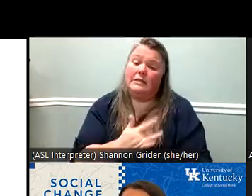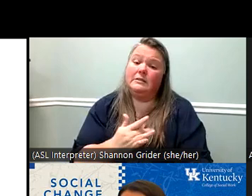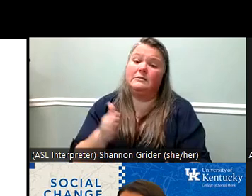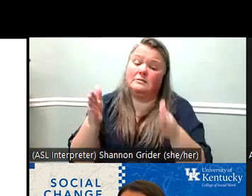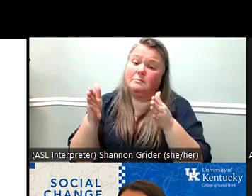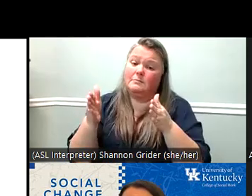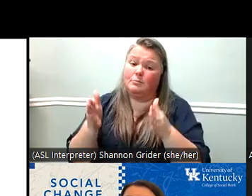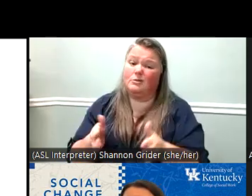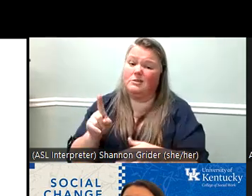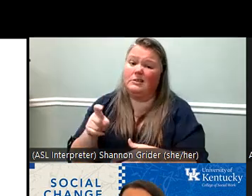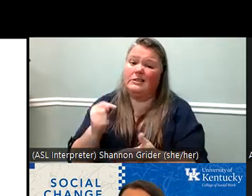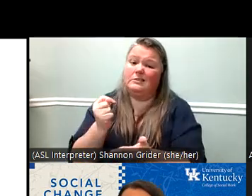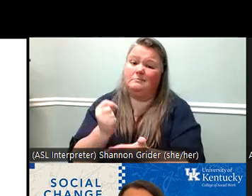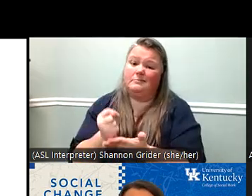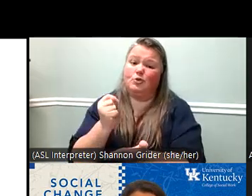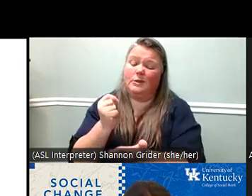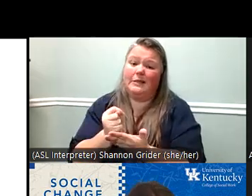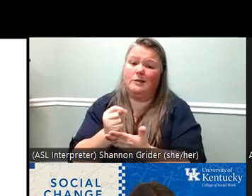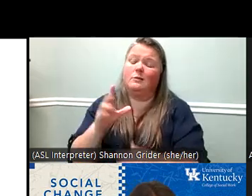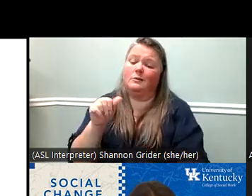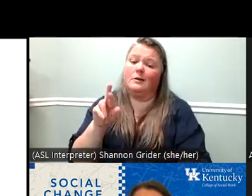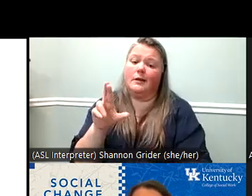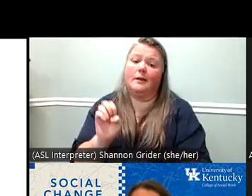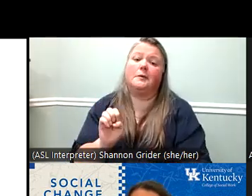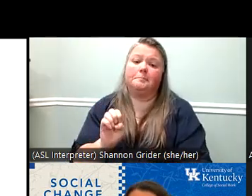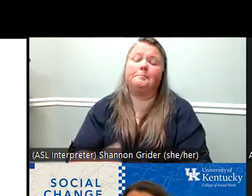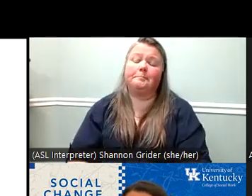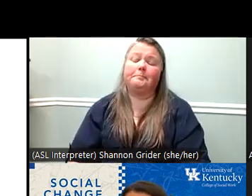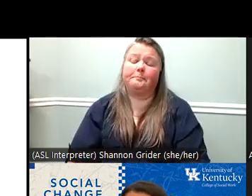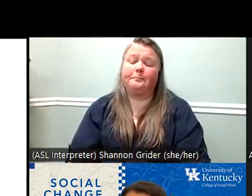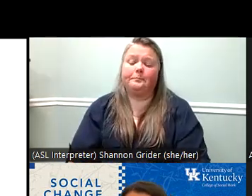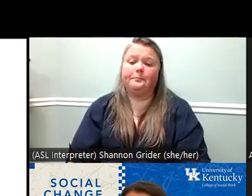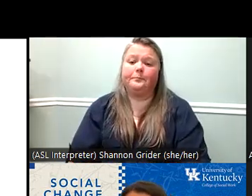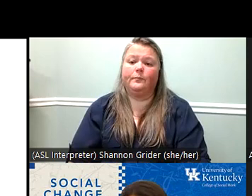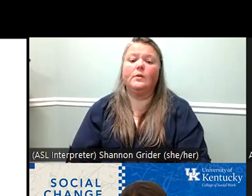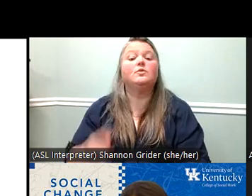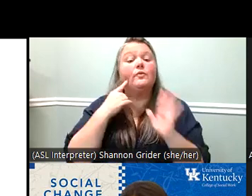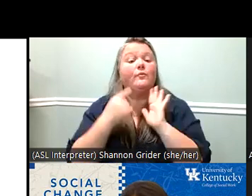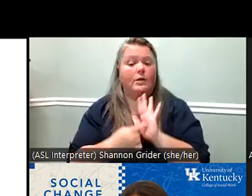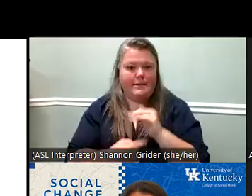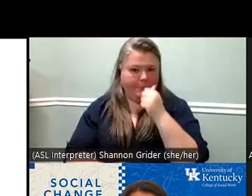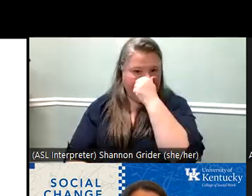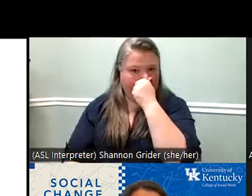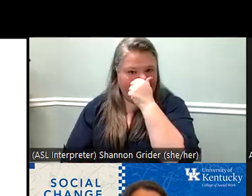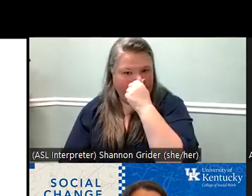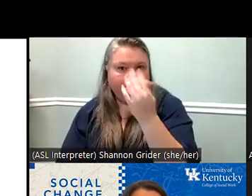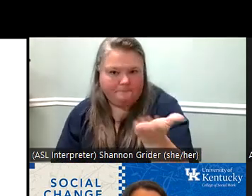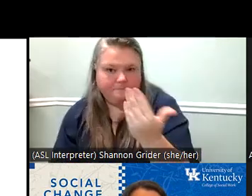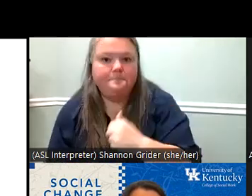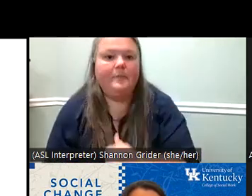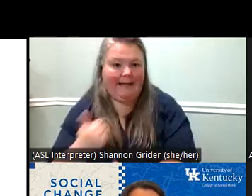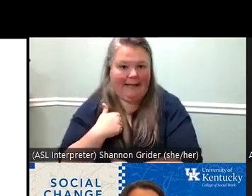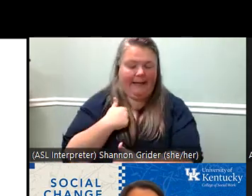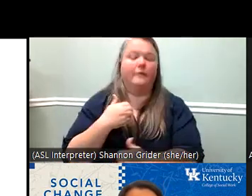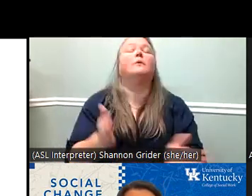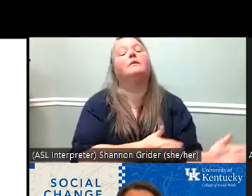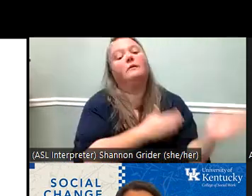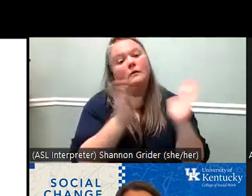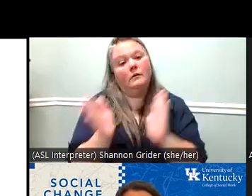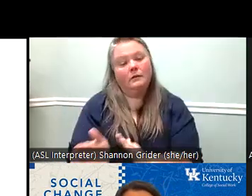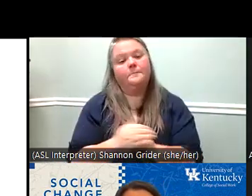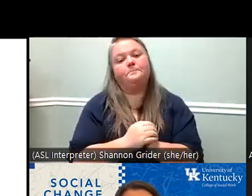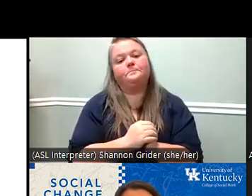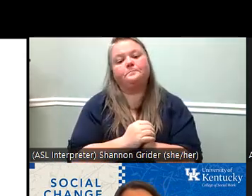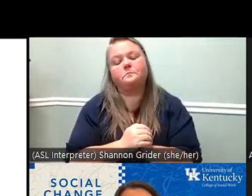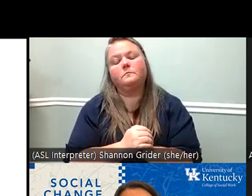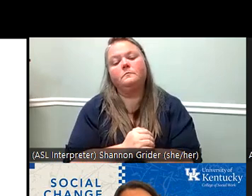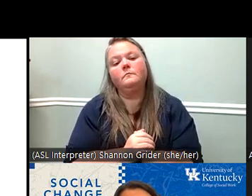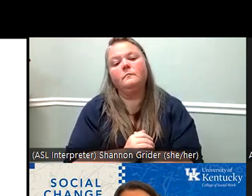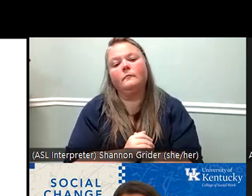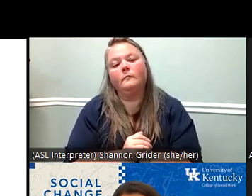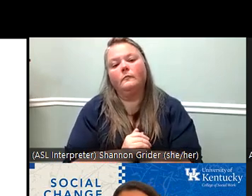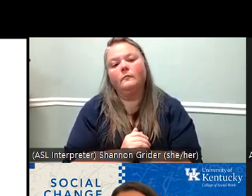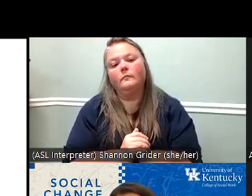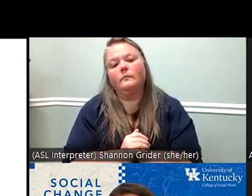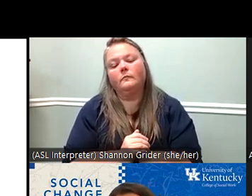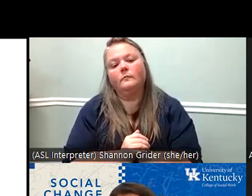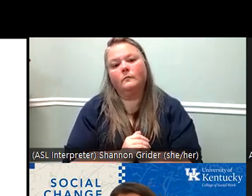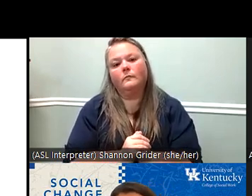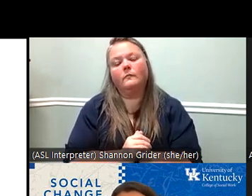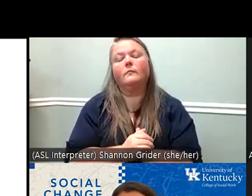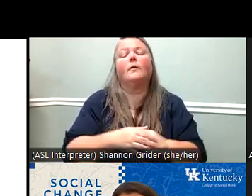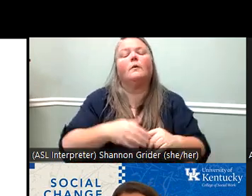YOUR HOUSE, THE MORE THAT IT IMPACTS YOU THE HIGHER UP IT GOES IN THIS TRIANGLE ON HOW MUCH MORE OF A PROBLEM IT BECOMES, AND THE HIGHER UP IT GOES ON THE TRIANGLE